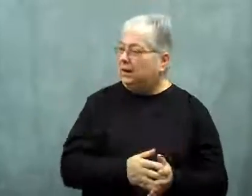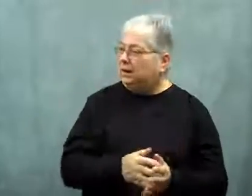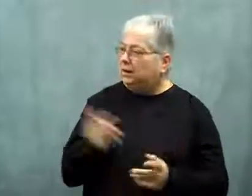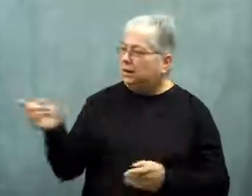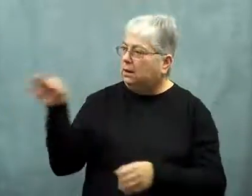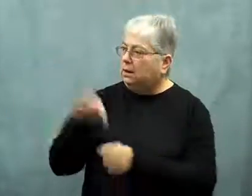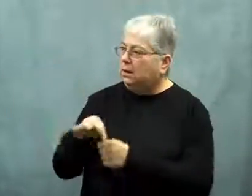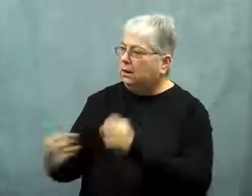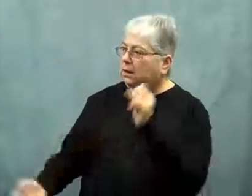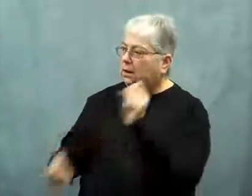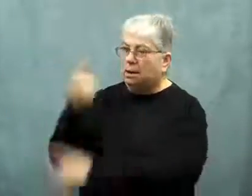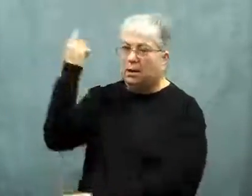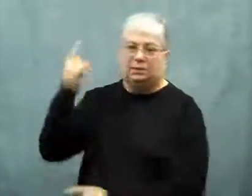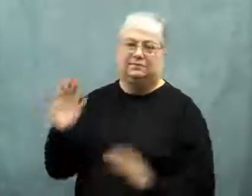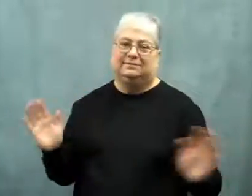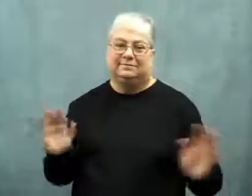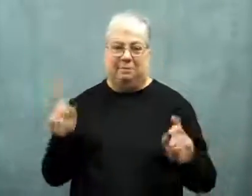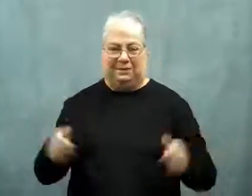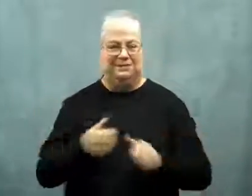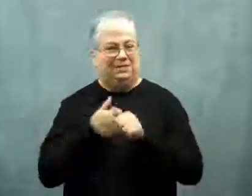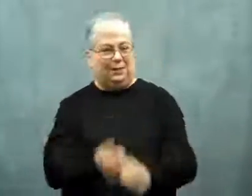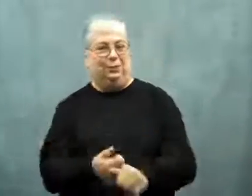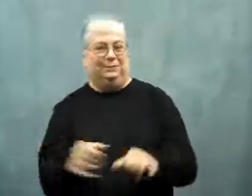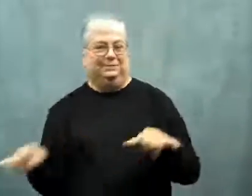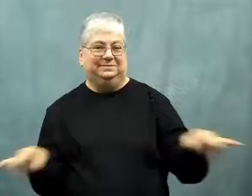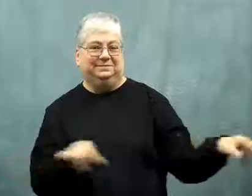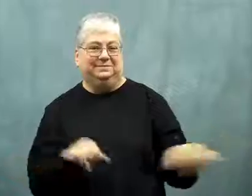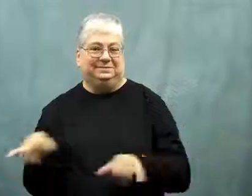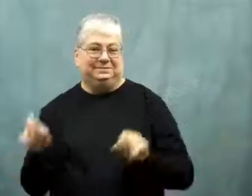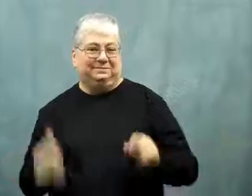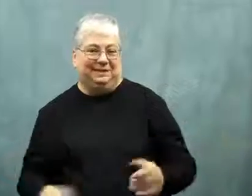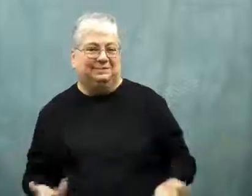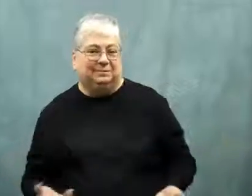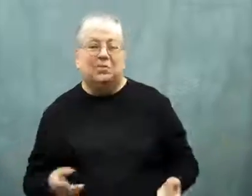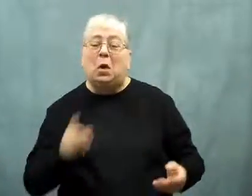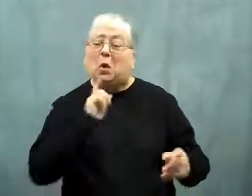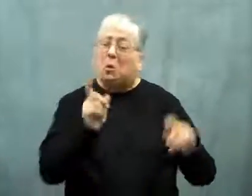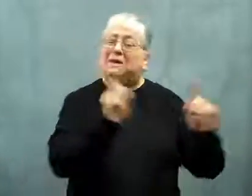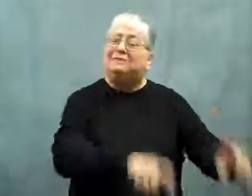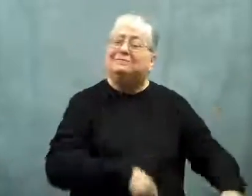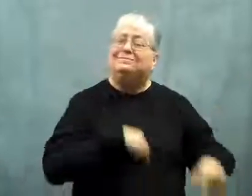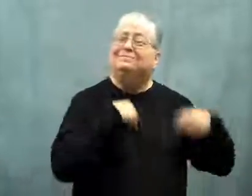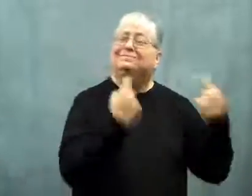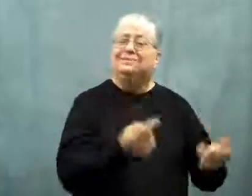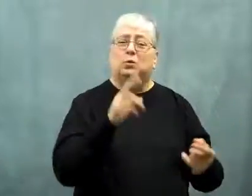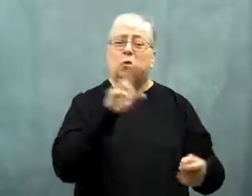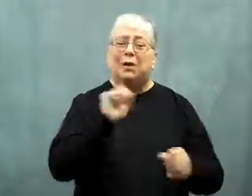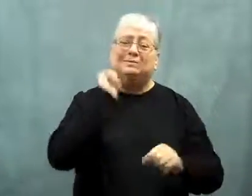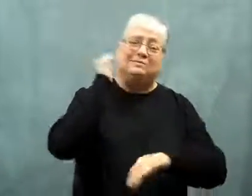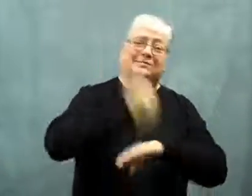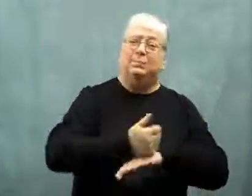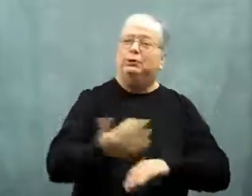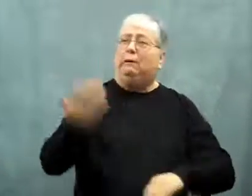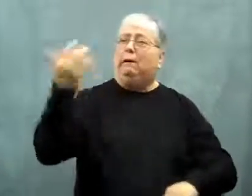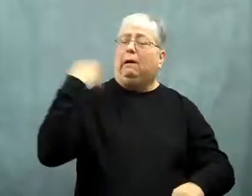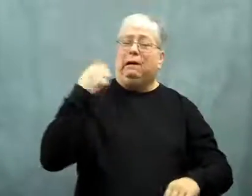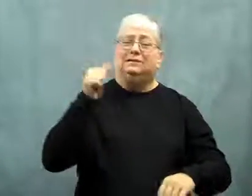then the electors messed it up, that would be bad. It has to match.